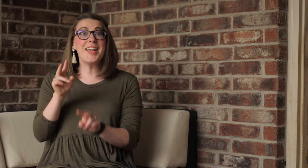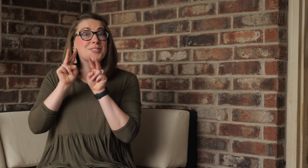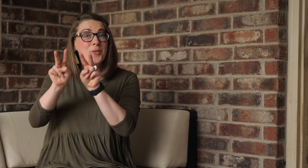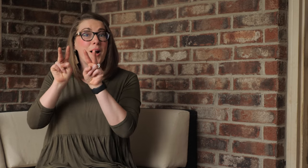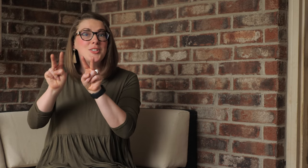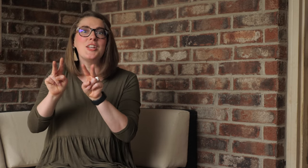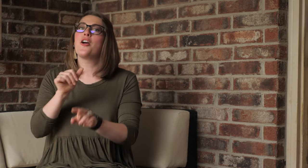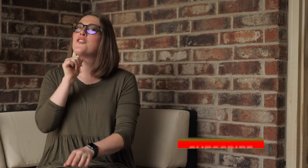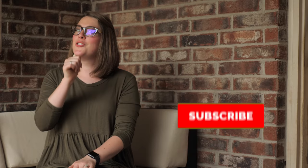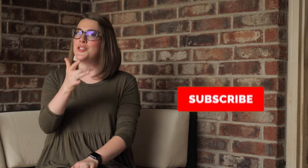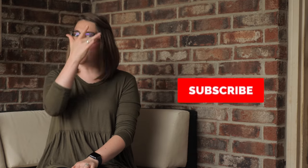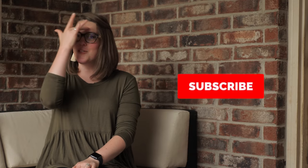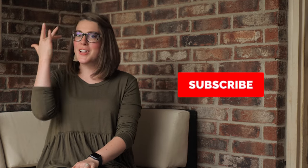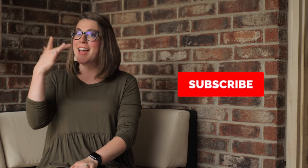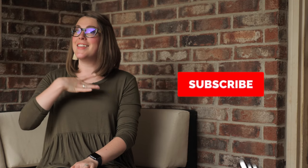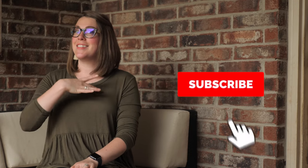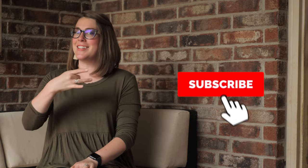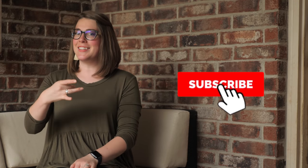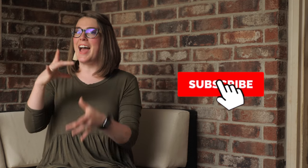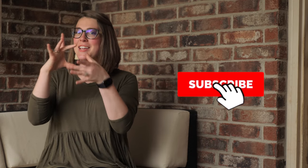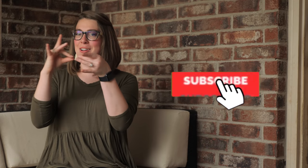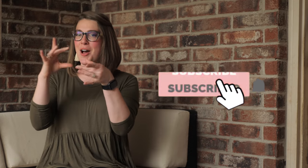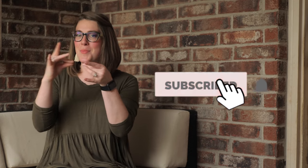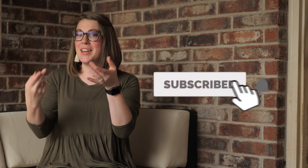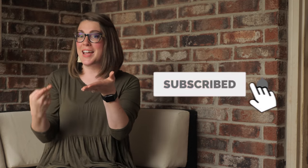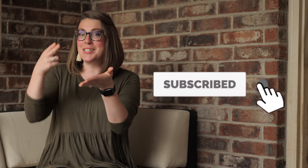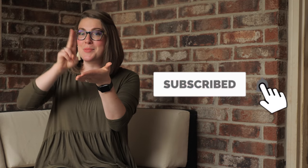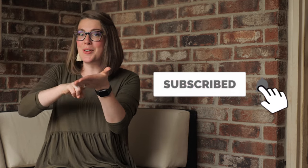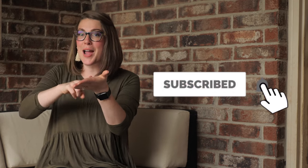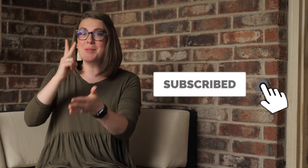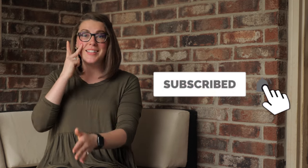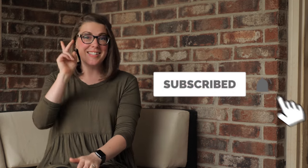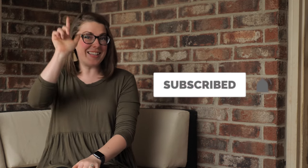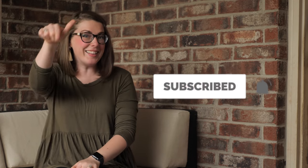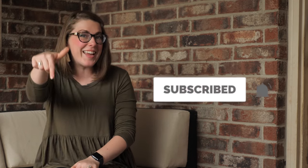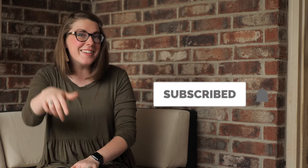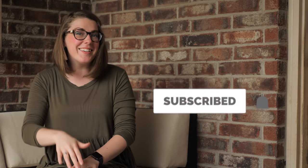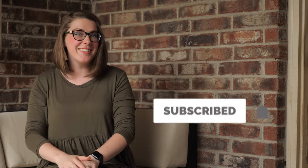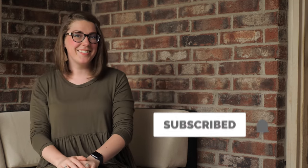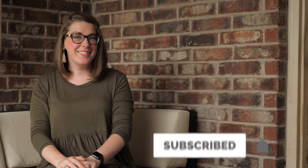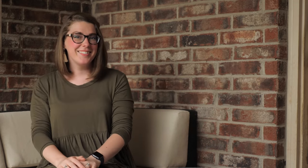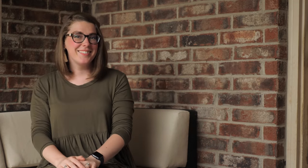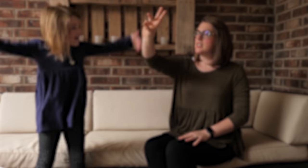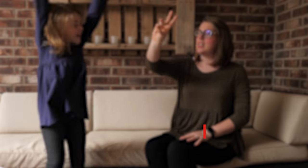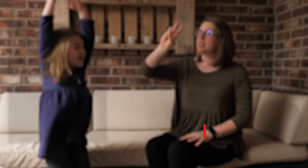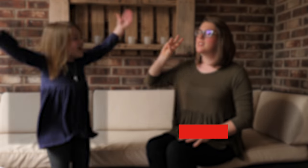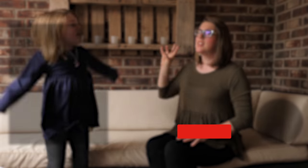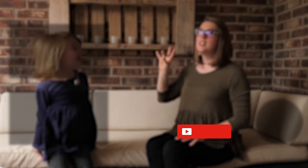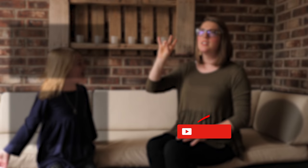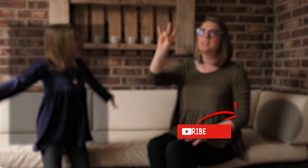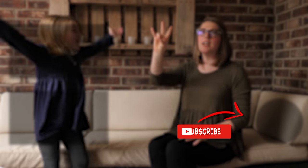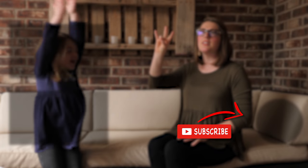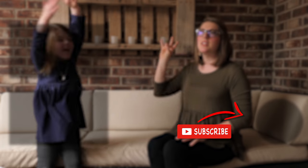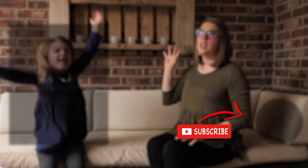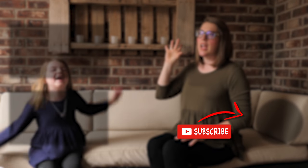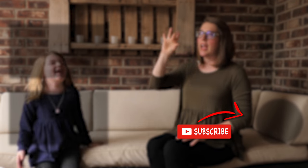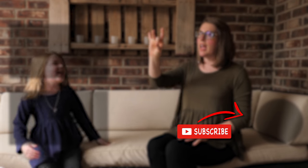Thanks for watching. Don't forget to like, comment and subscribe. See ya later.